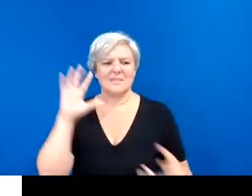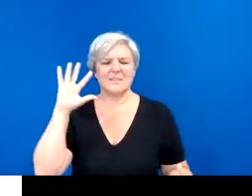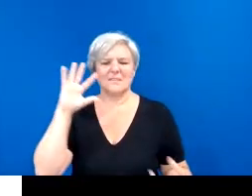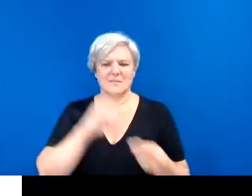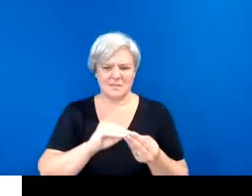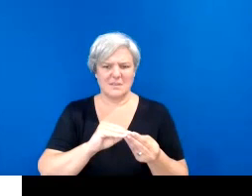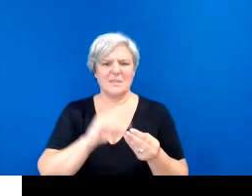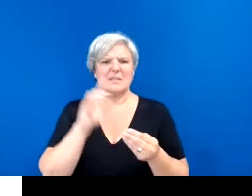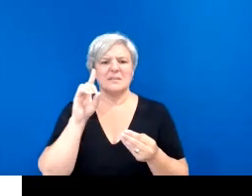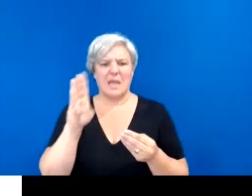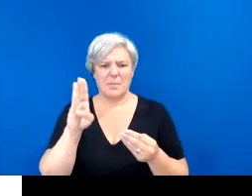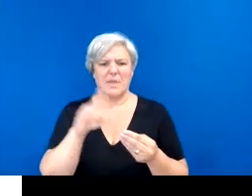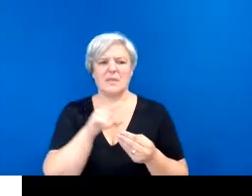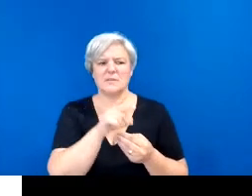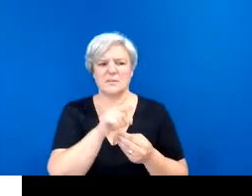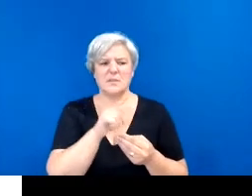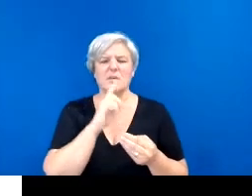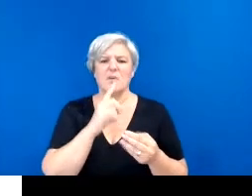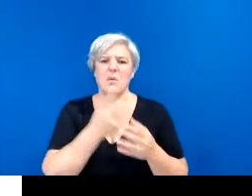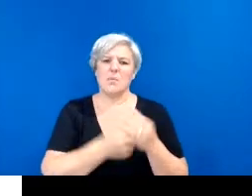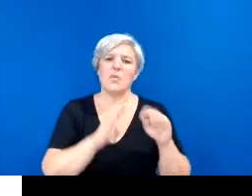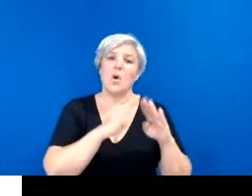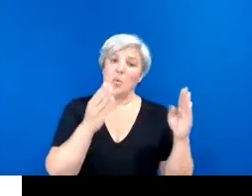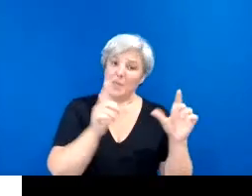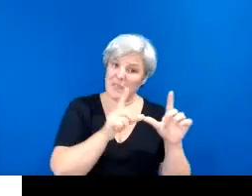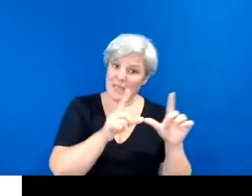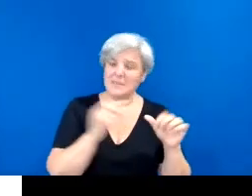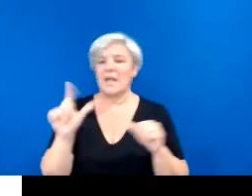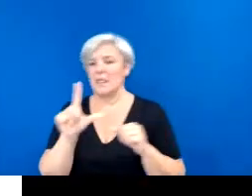database of both openly licensed and library materials, so